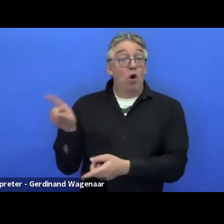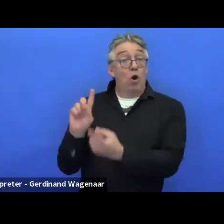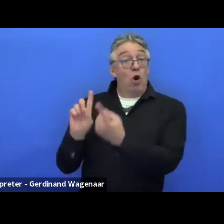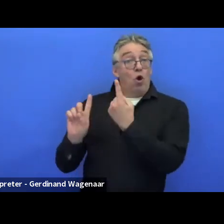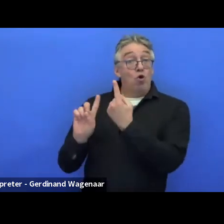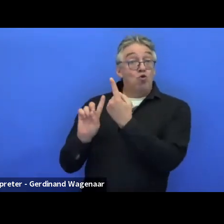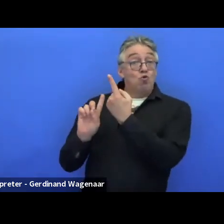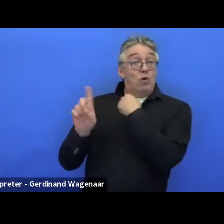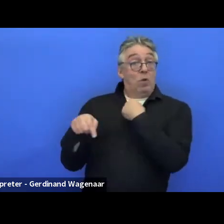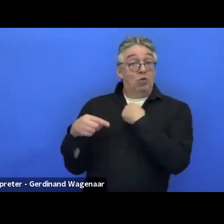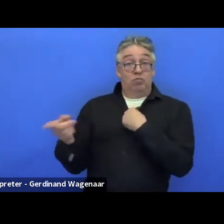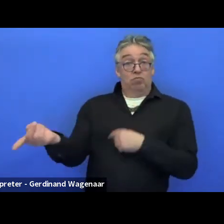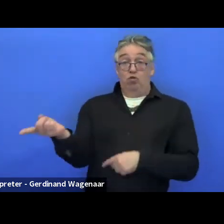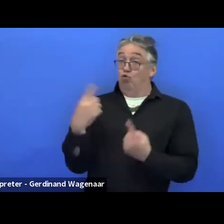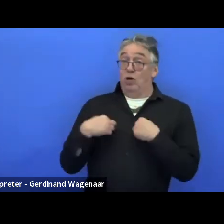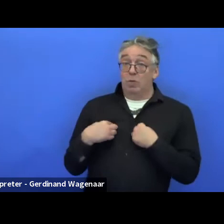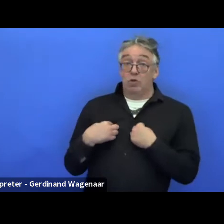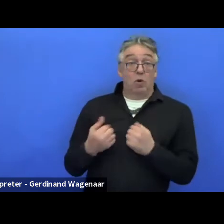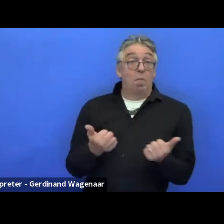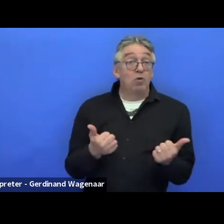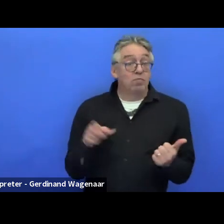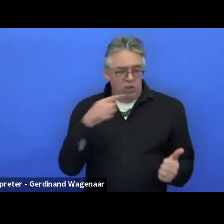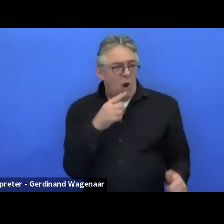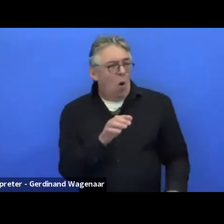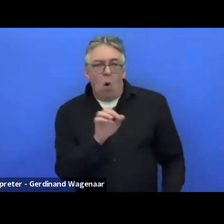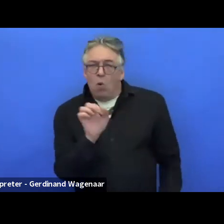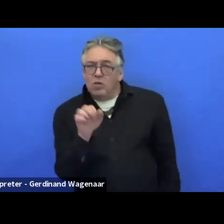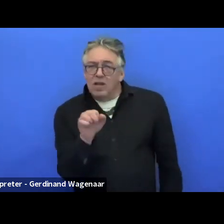and expressed their will to work towards these improvement,